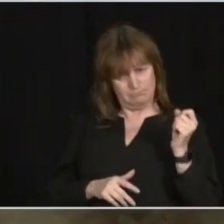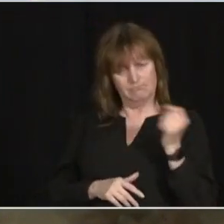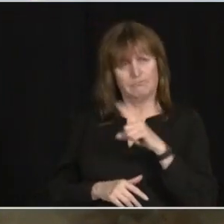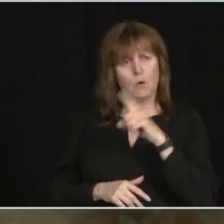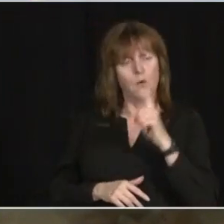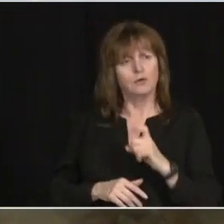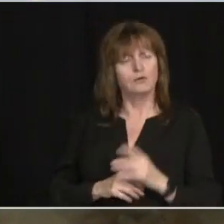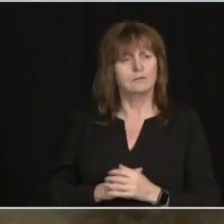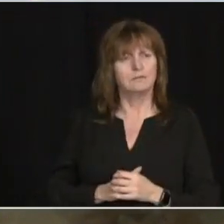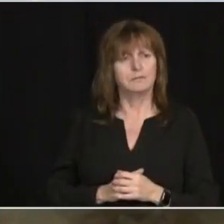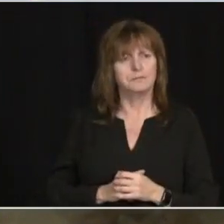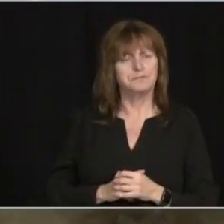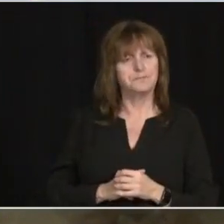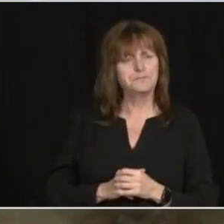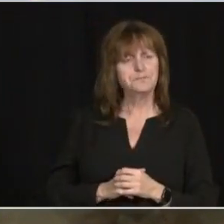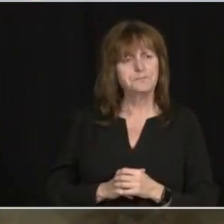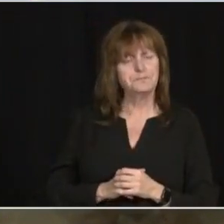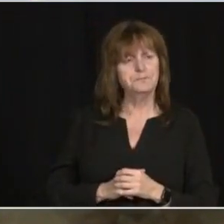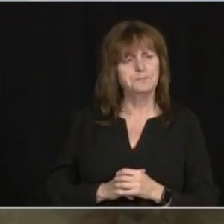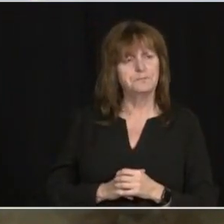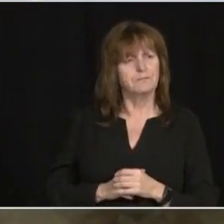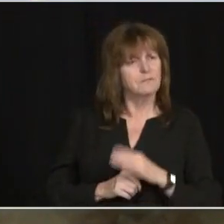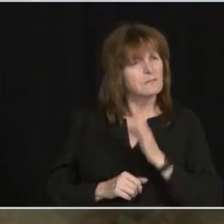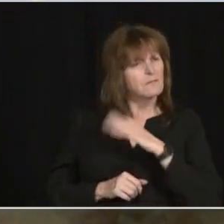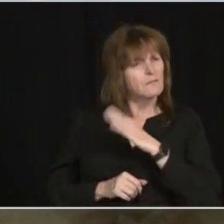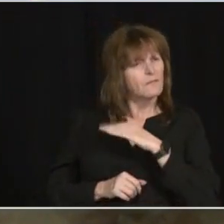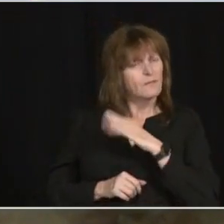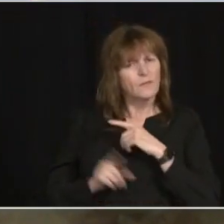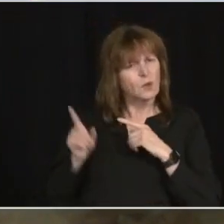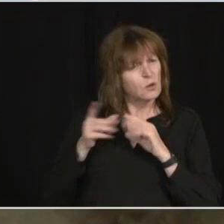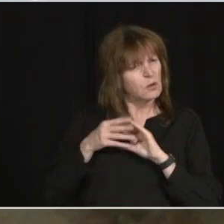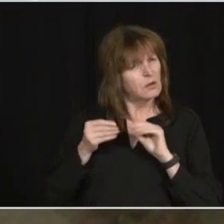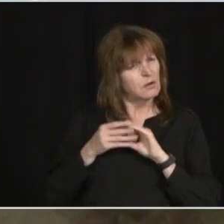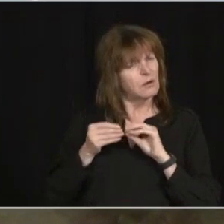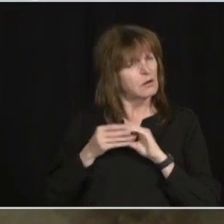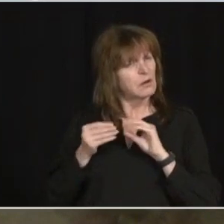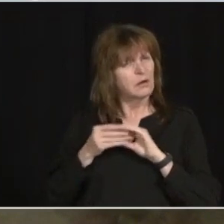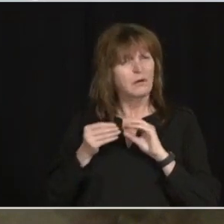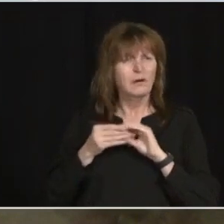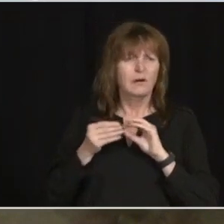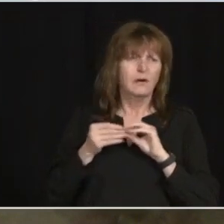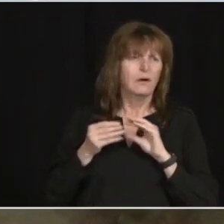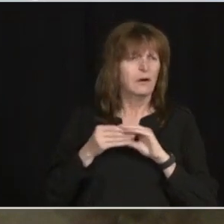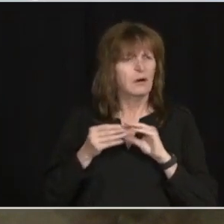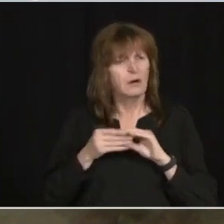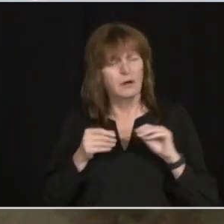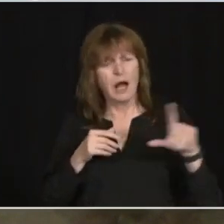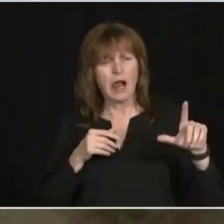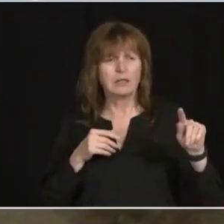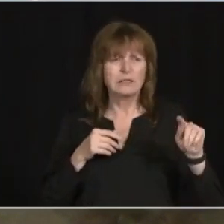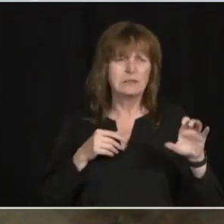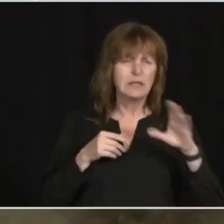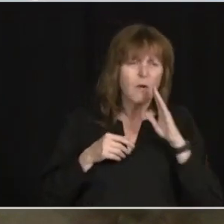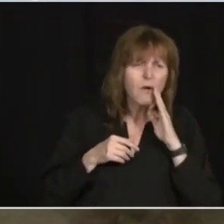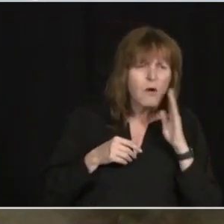times that you want to put an iron ring around seniors, and in particular, long-term care homes homes, and yet it